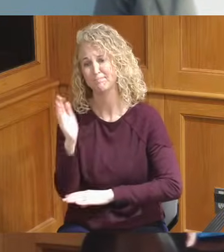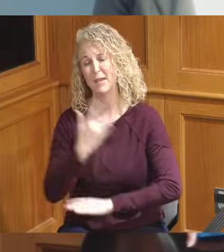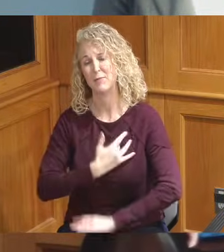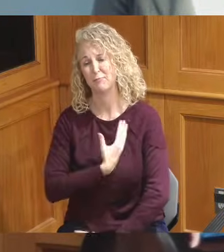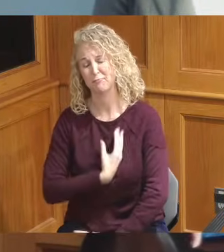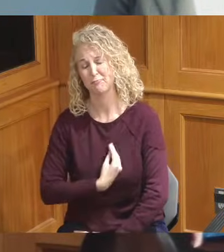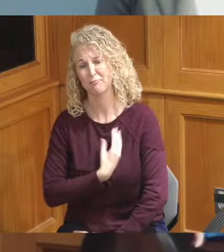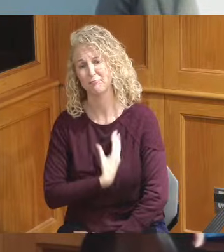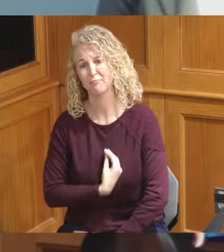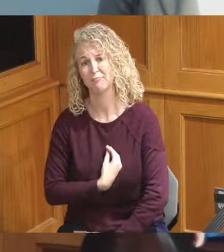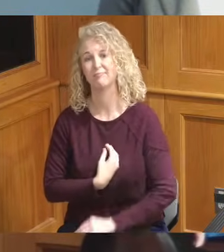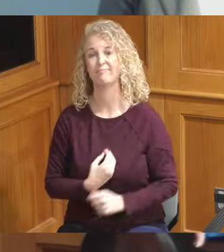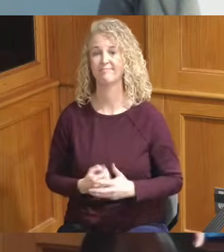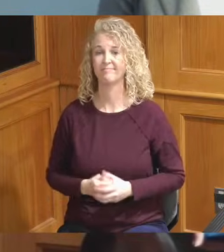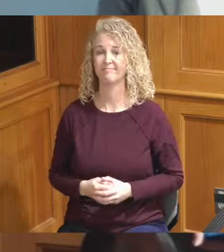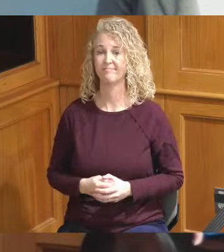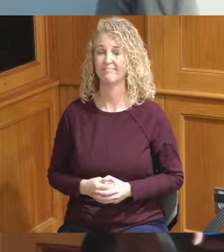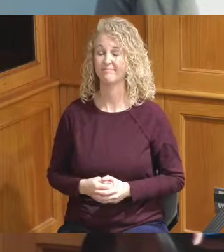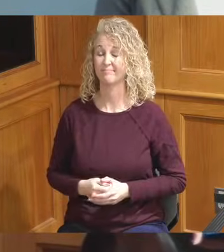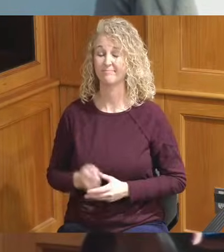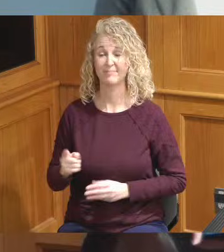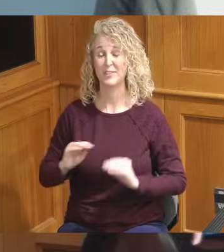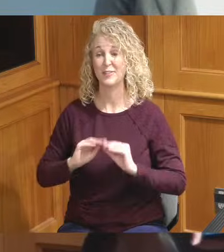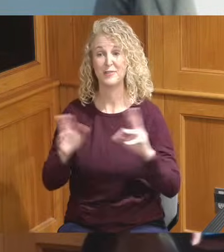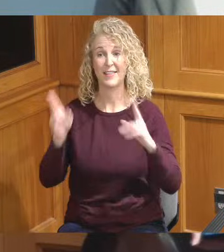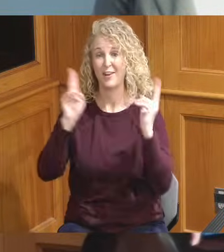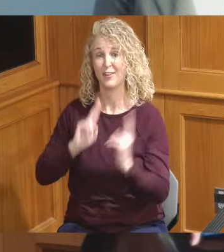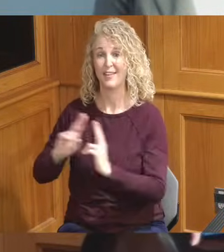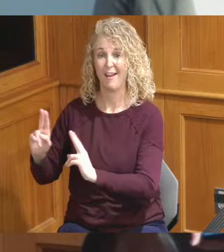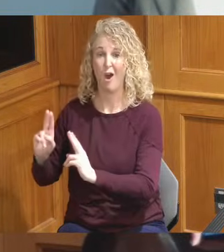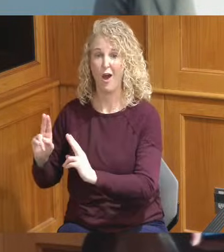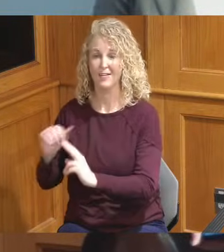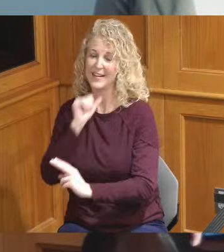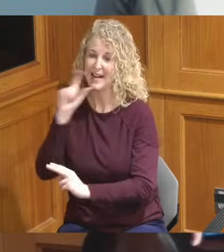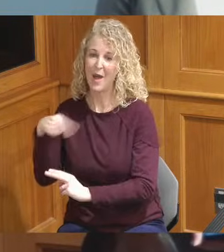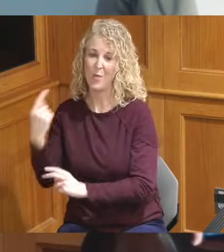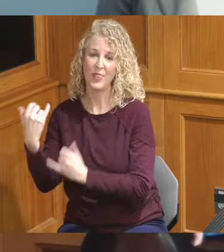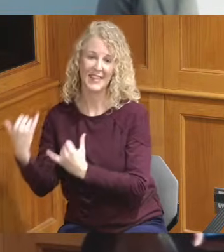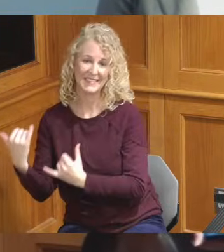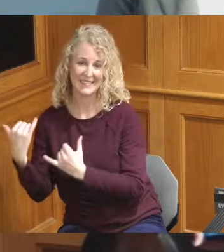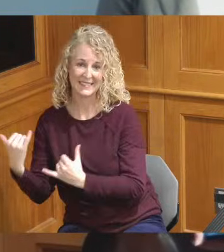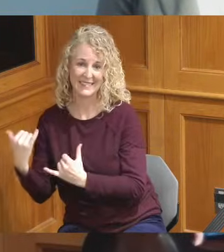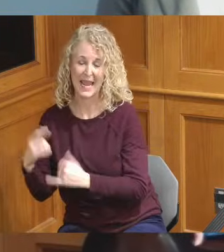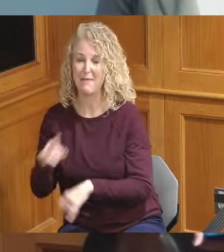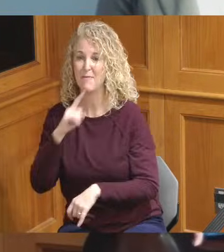Um, you guys have gone out of your way to honor her, not just today, but all the time throughout